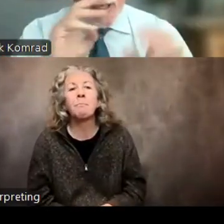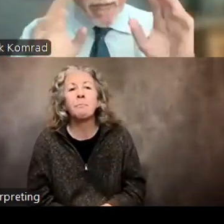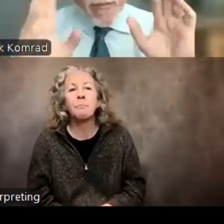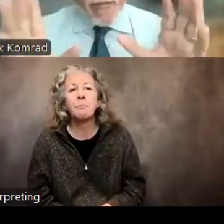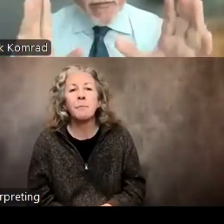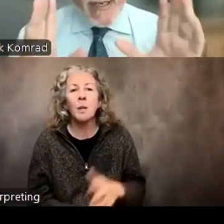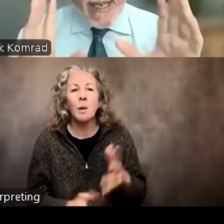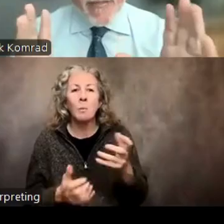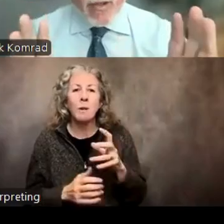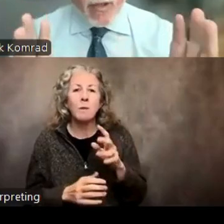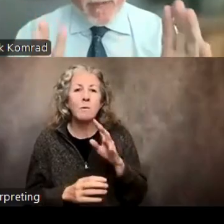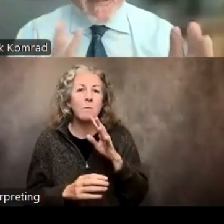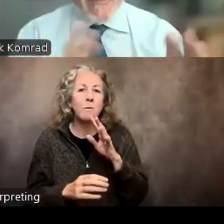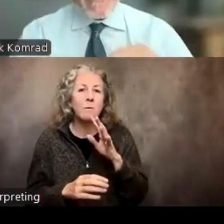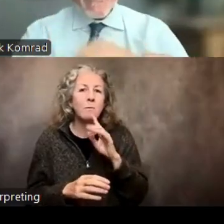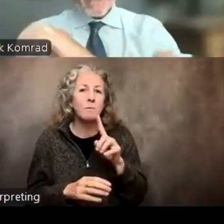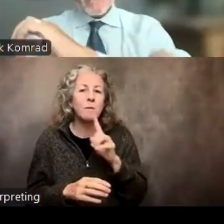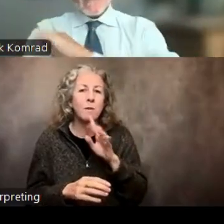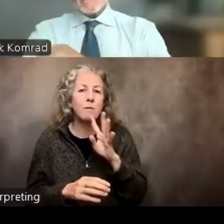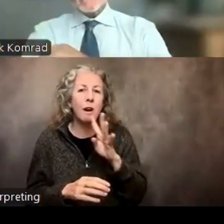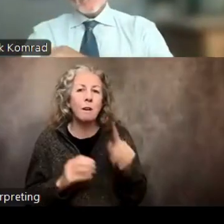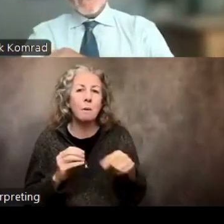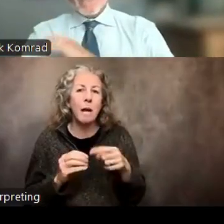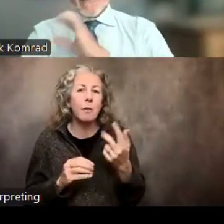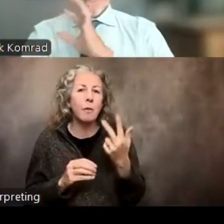on three ethical arguments, particularly the last one that